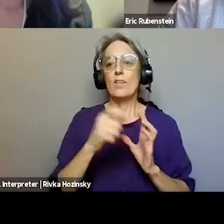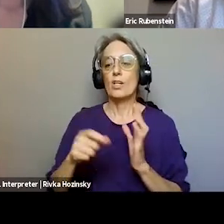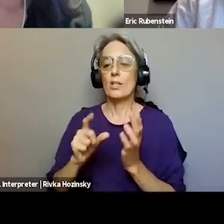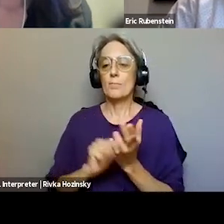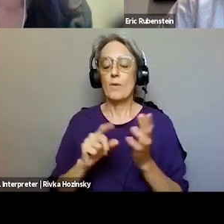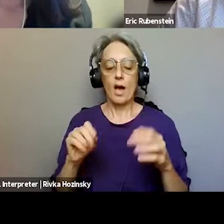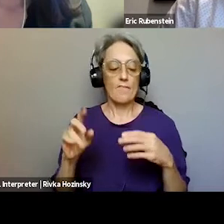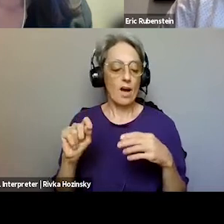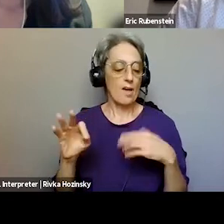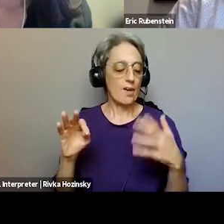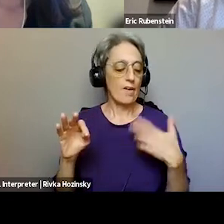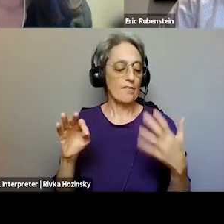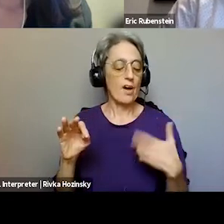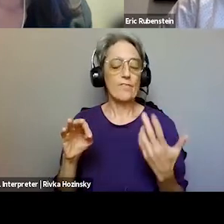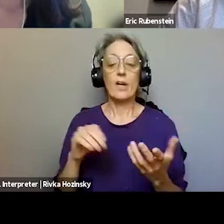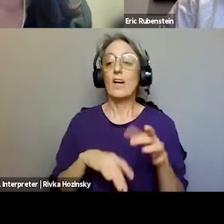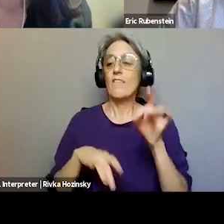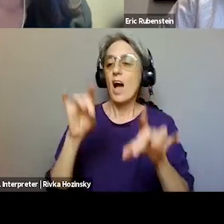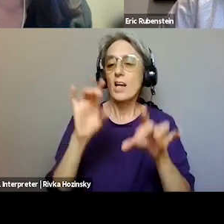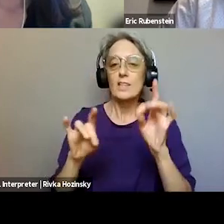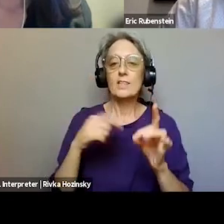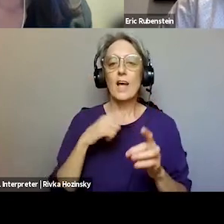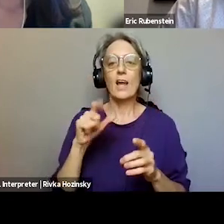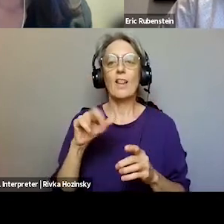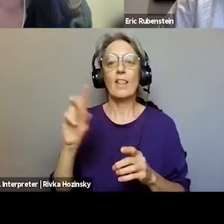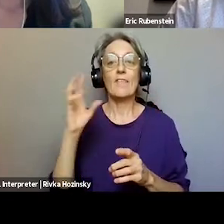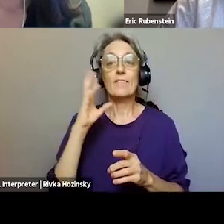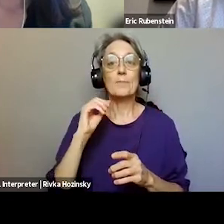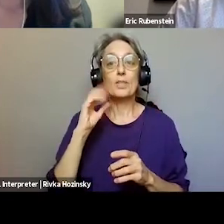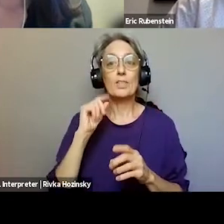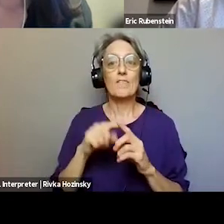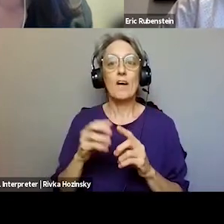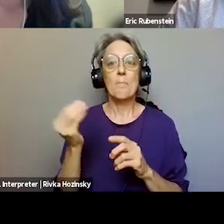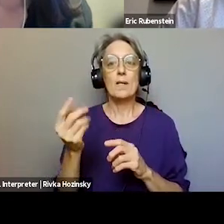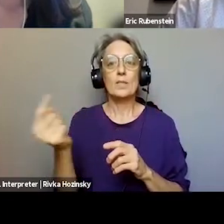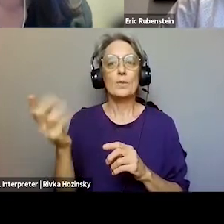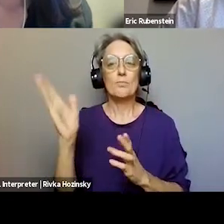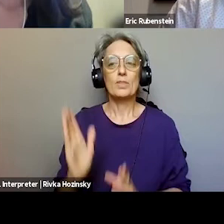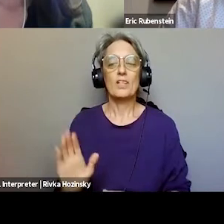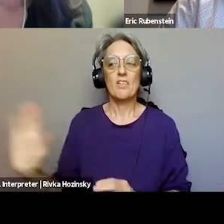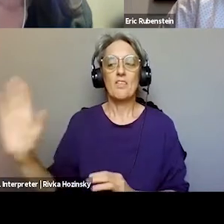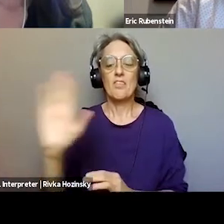findings and lived experiences that our Monday and Tuesday presenters had. Really what they talked